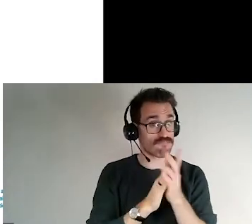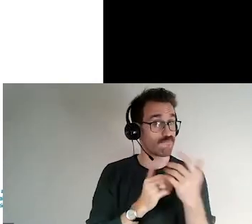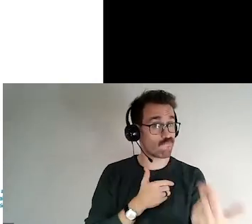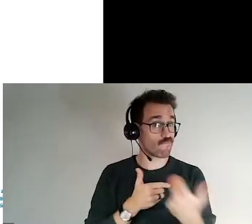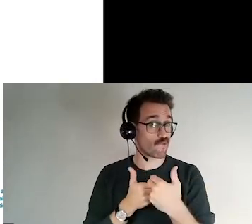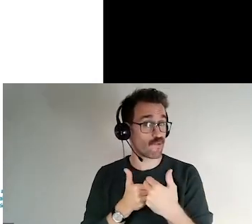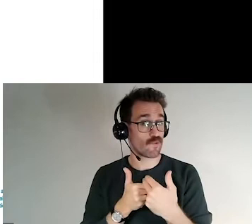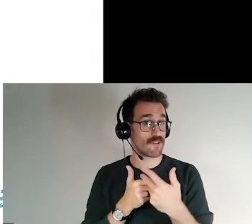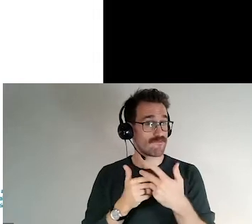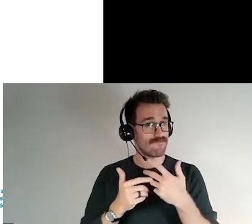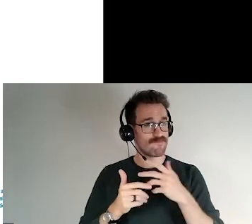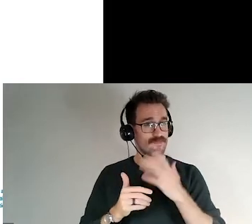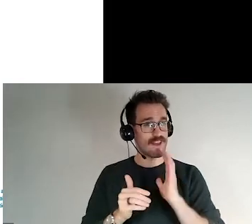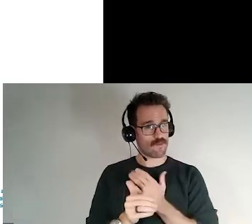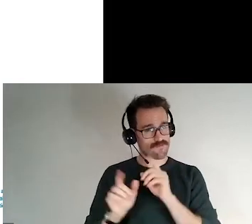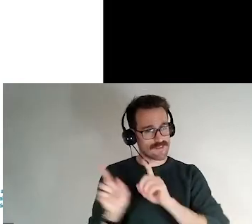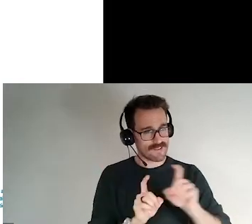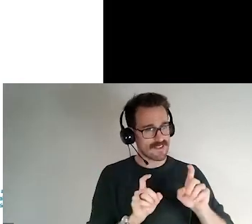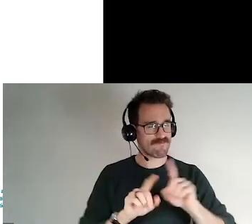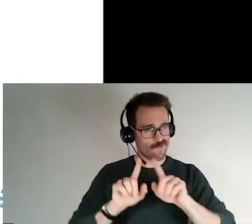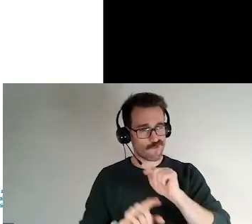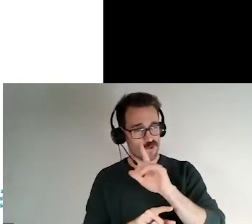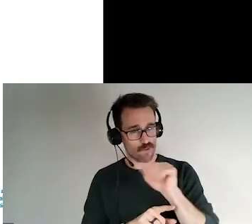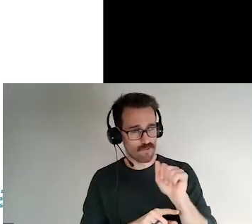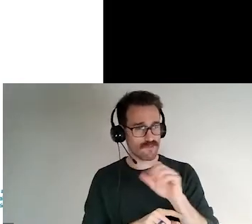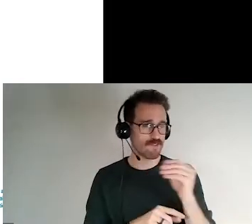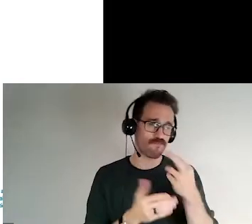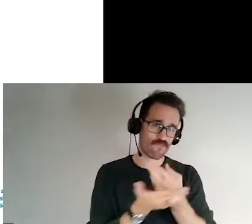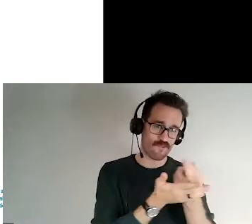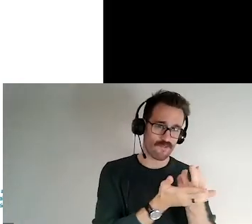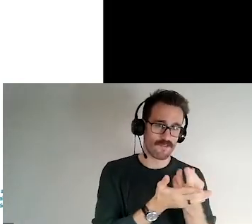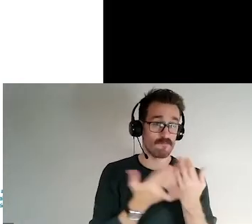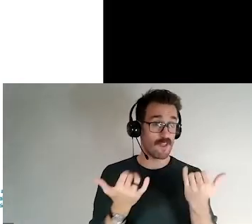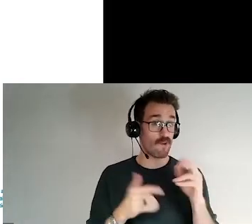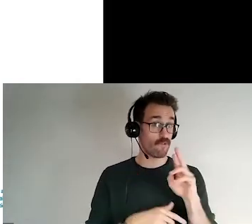testing of various tools and resources. I'll stop here Ron and turn it back over to you. Thank you.